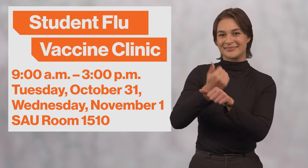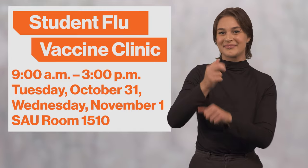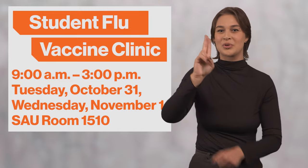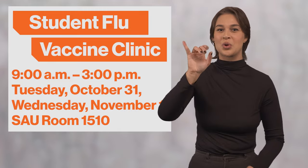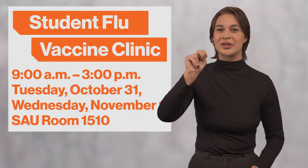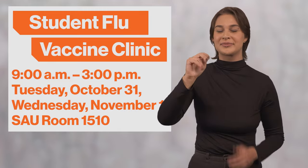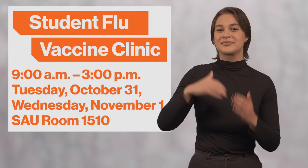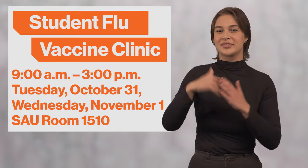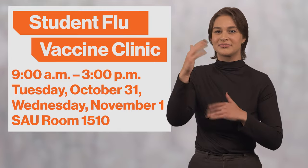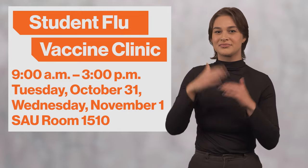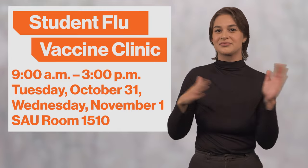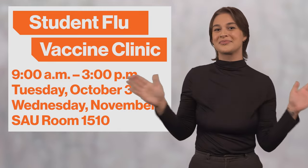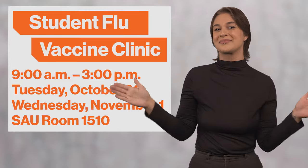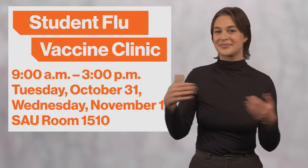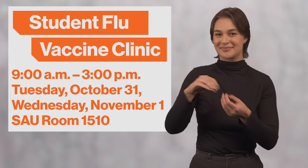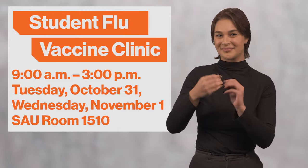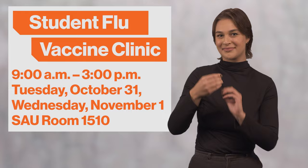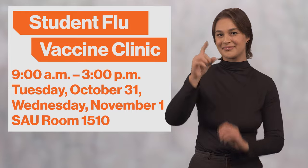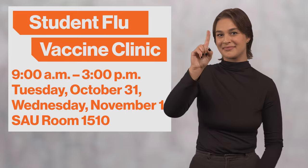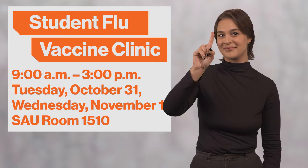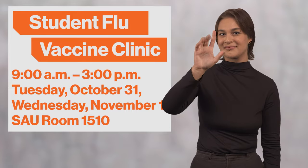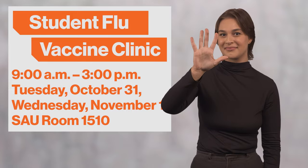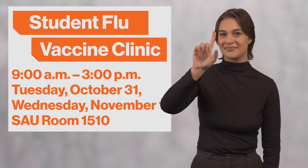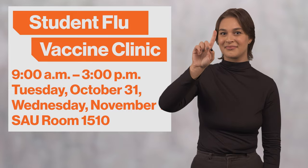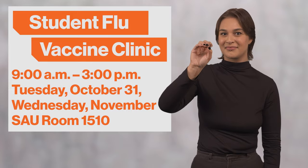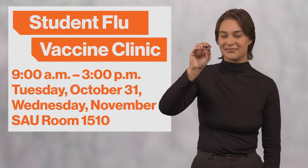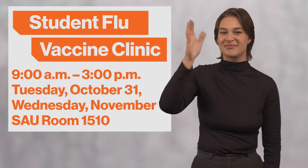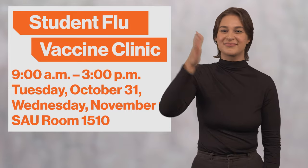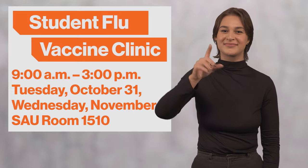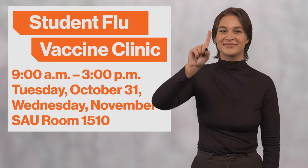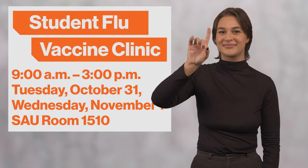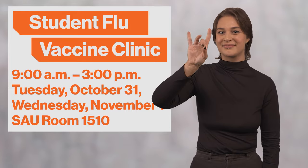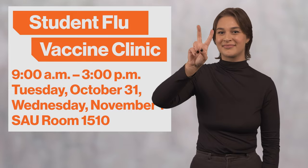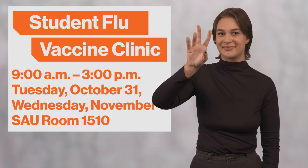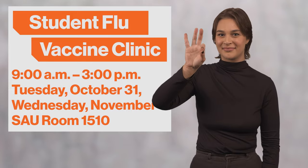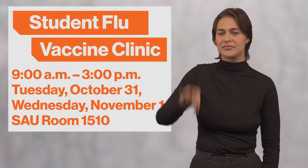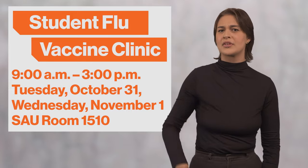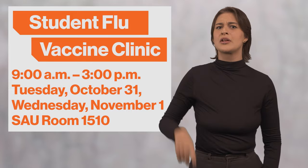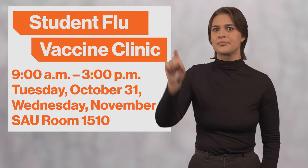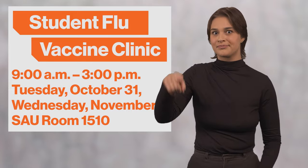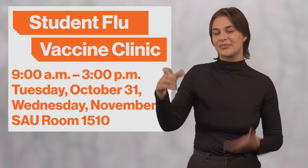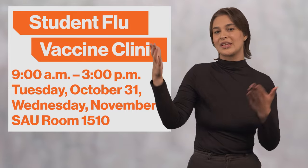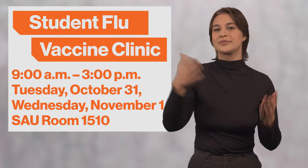at Student Alumni Union building, room 1510/1829.